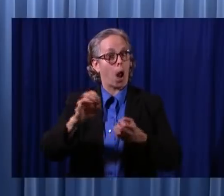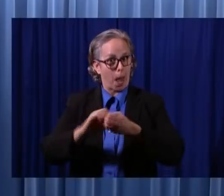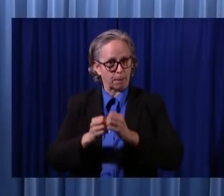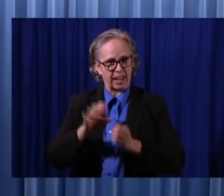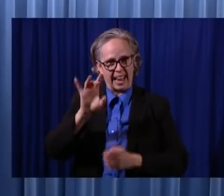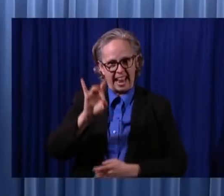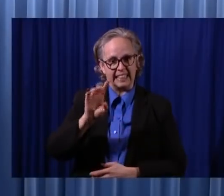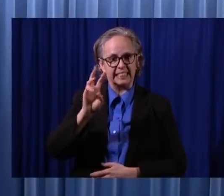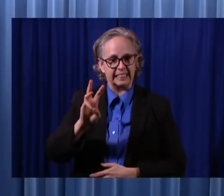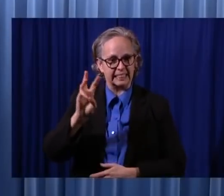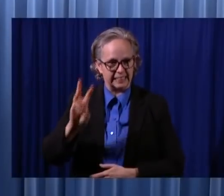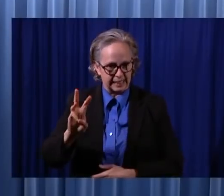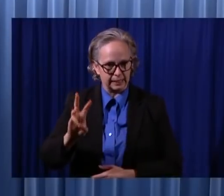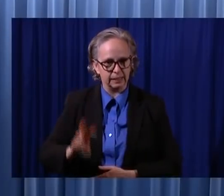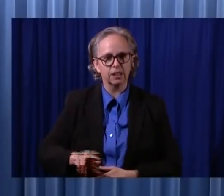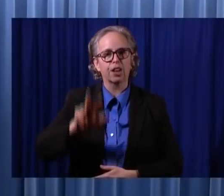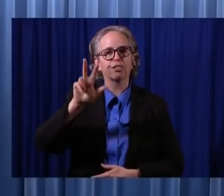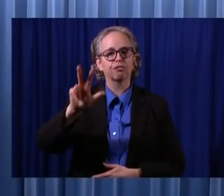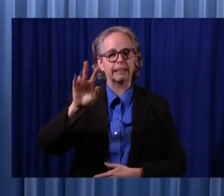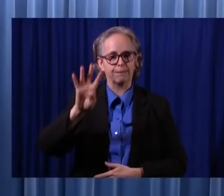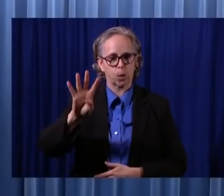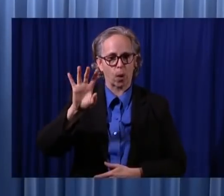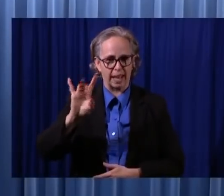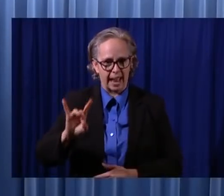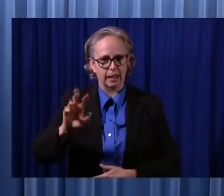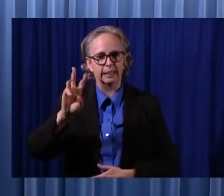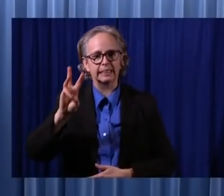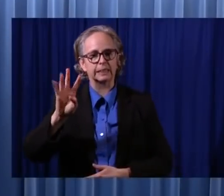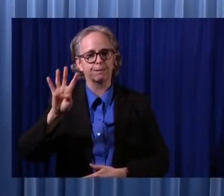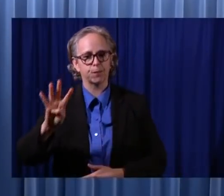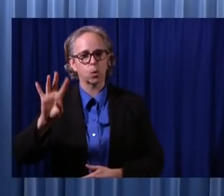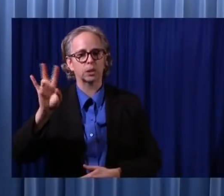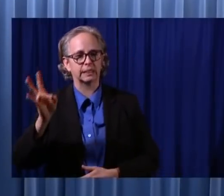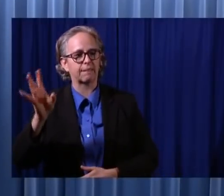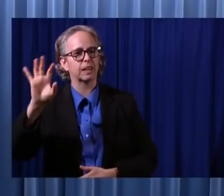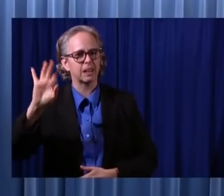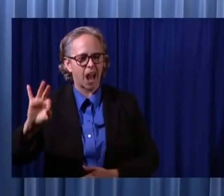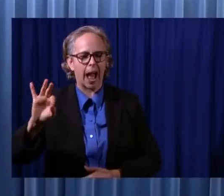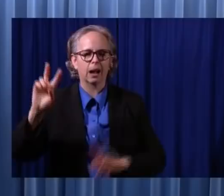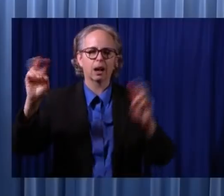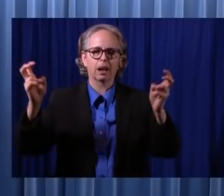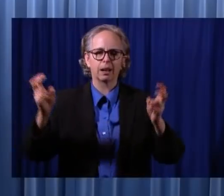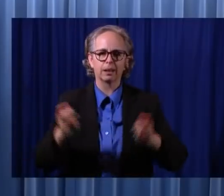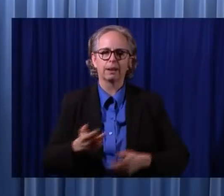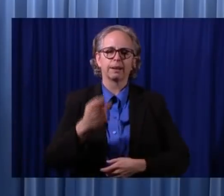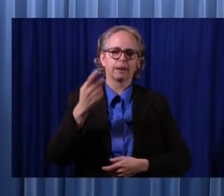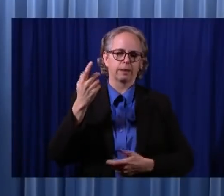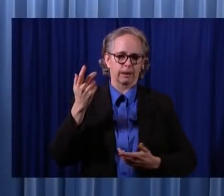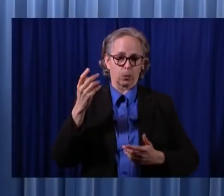MORE THAN 6500 CHILDREN A DAY ARE EXPECTED TO TAKE IN GETTING FREE HEALTHY MEALS AND IS SO